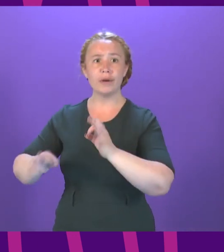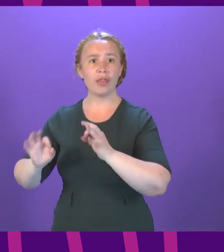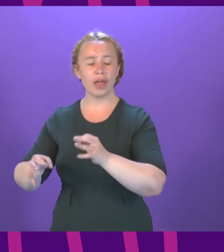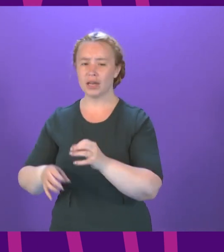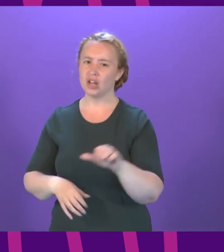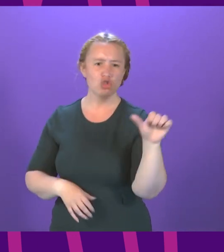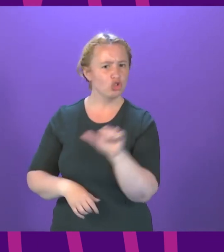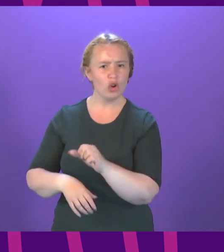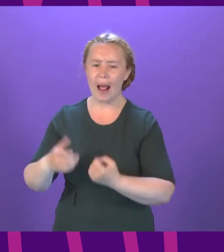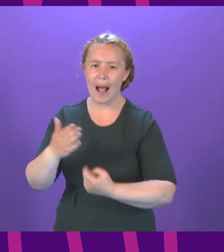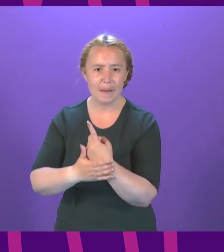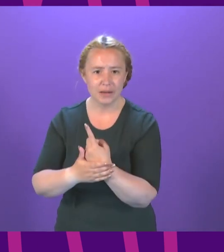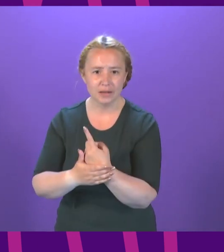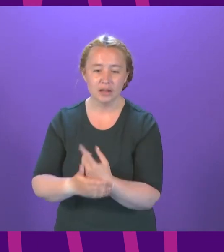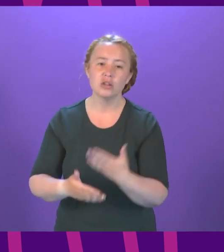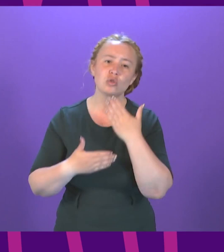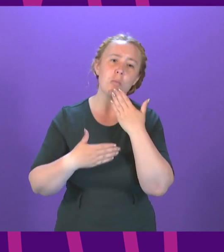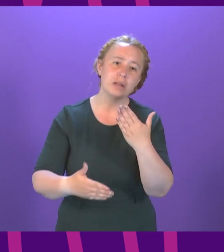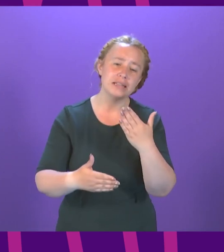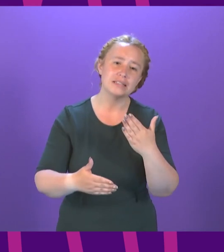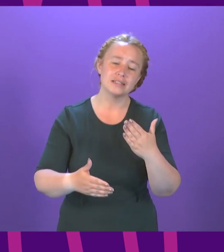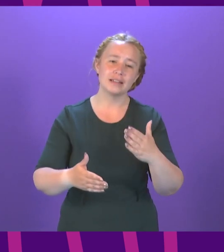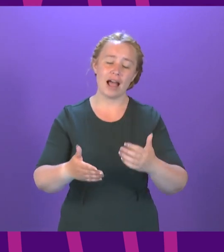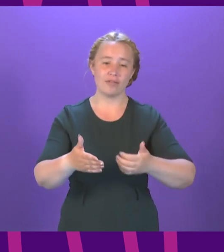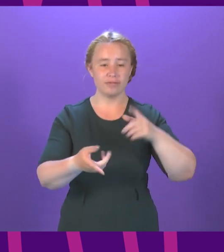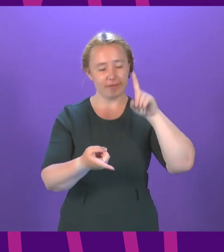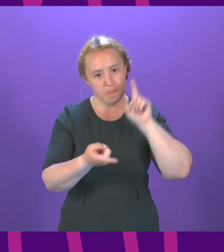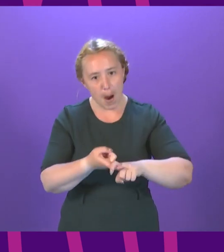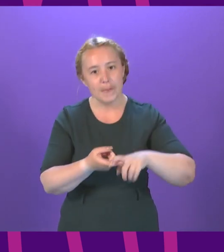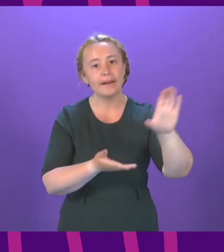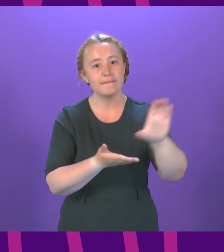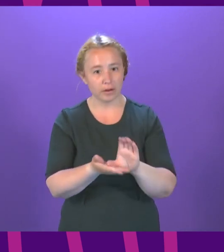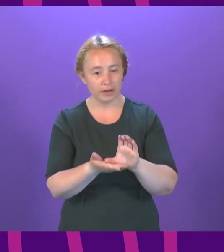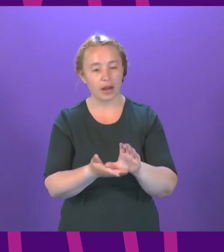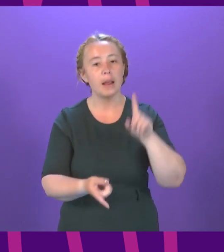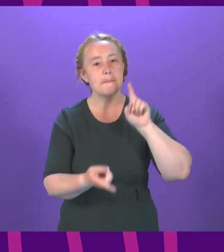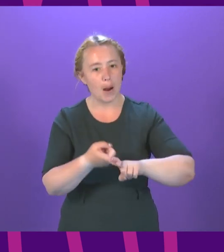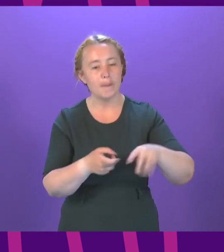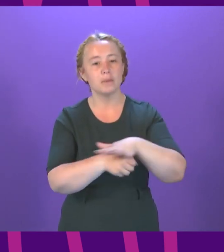do their job by introducing permanent funding for permanent positions for education recovery?